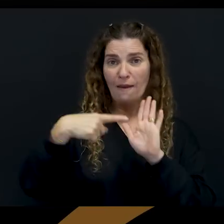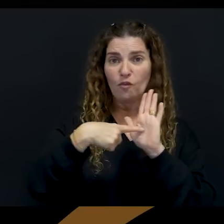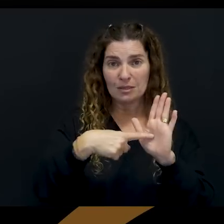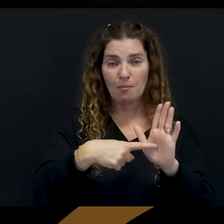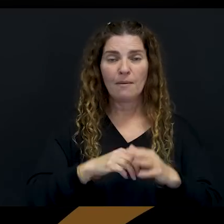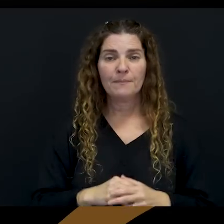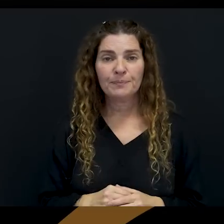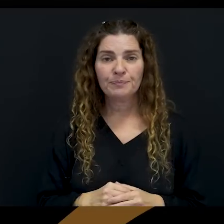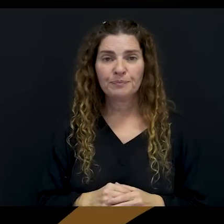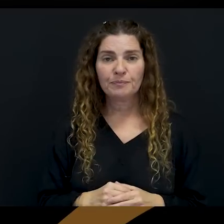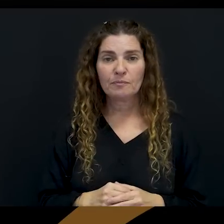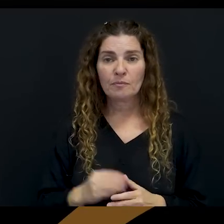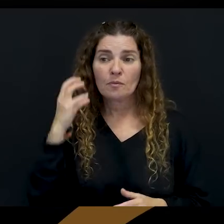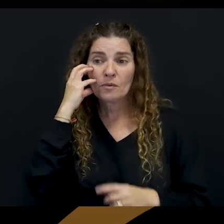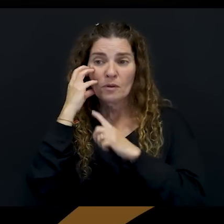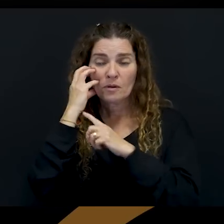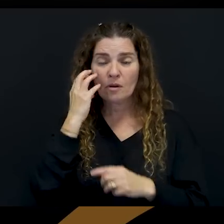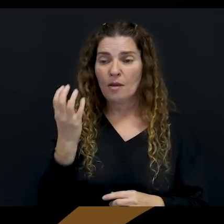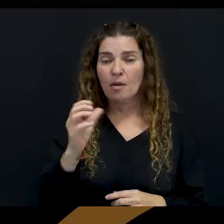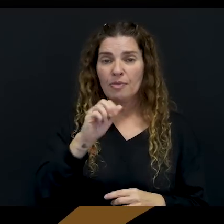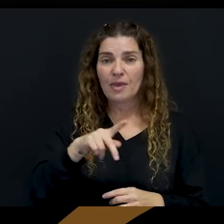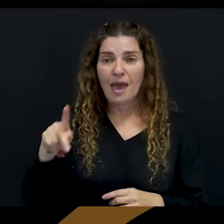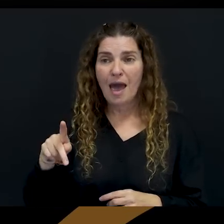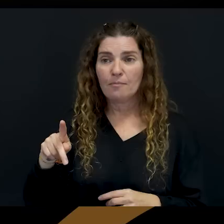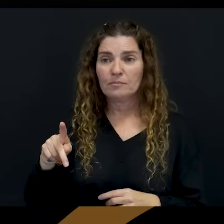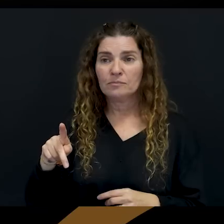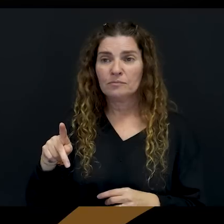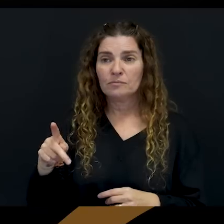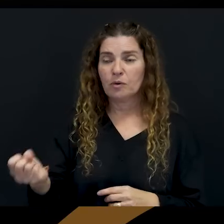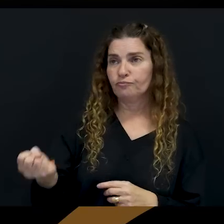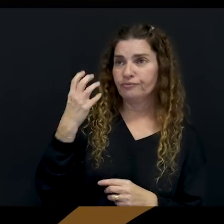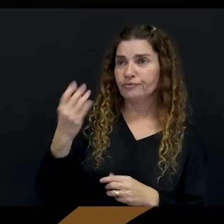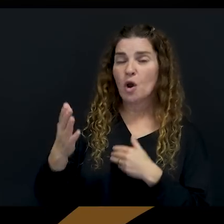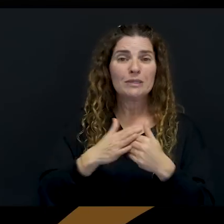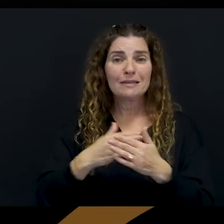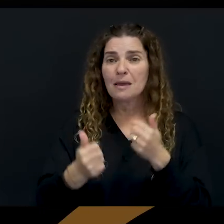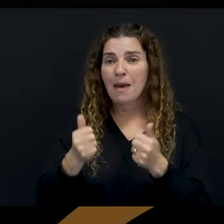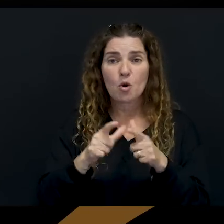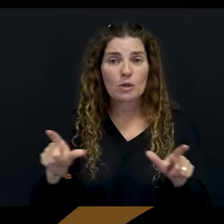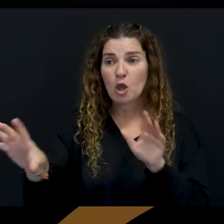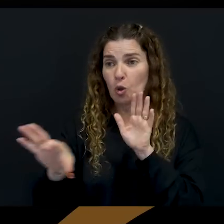the packaging information in whatever language the phone is set to. So now our products are more accessible to those